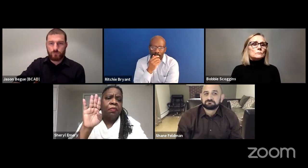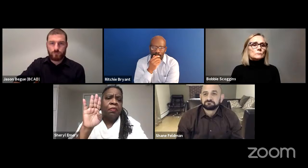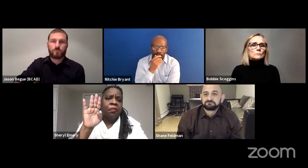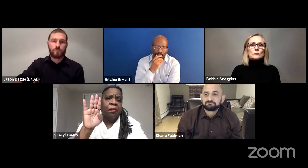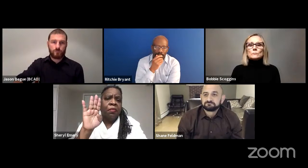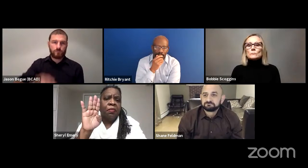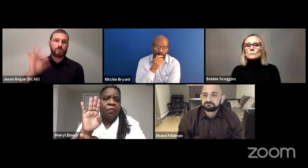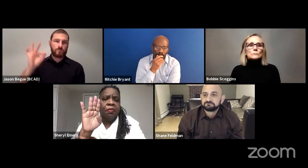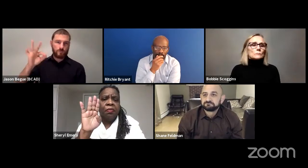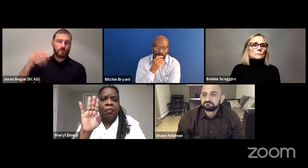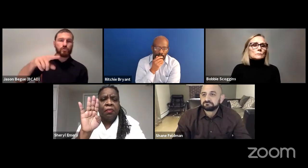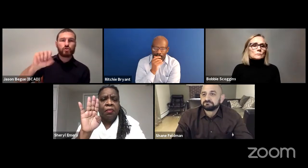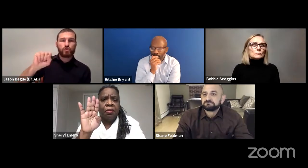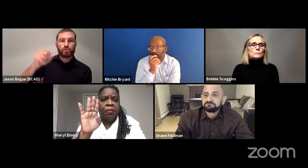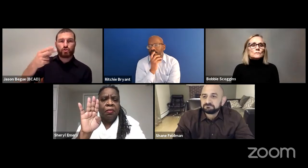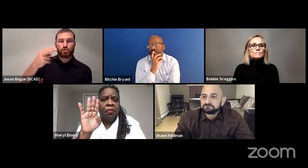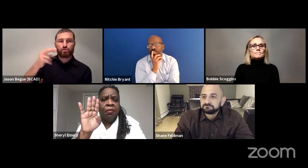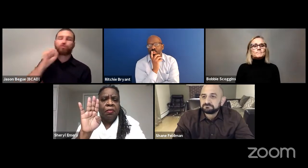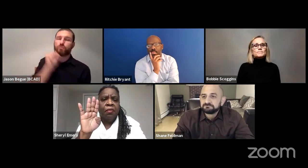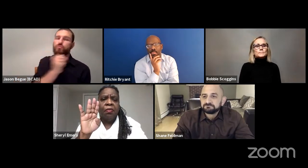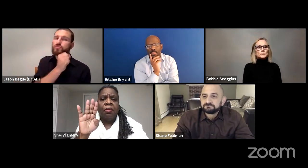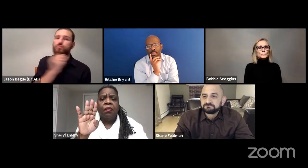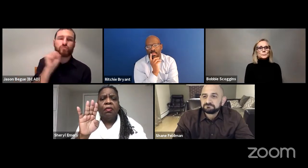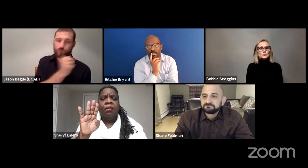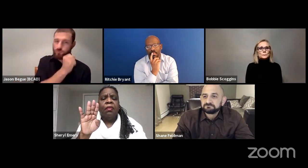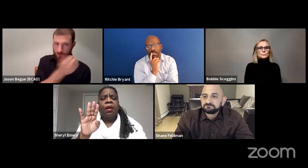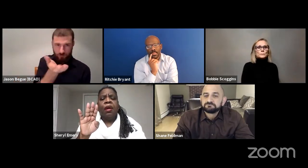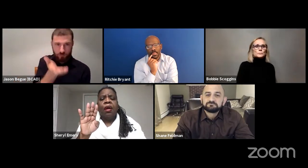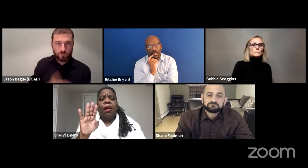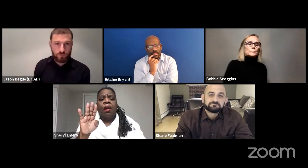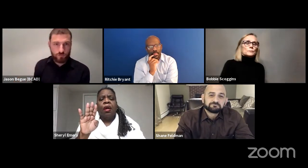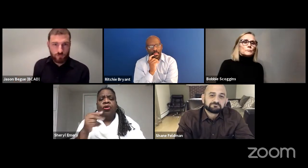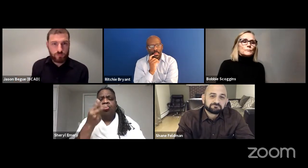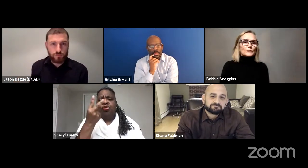to licensure available to them. JASON BEGUE: Sheryl?